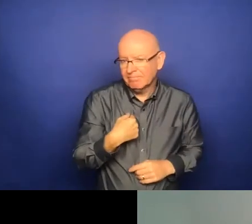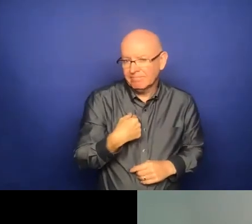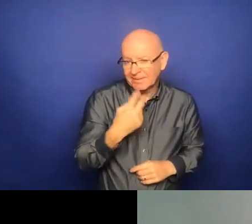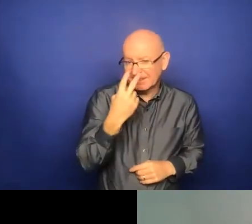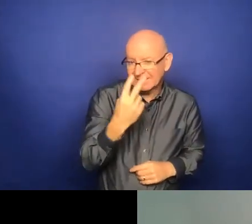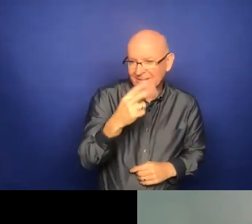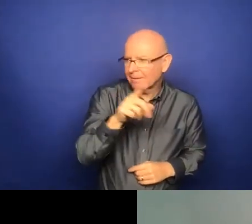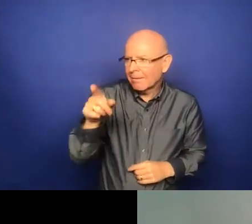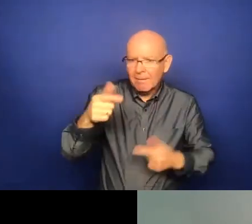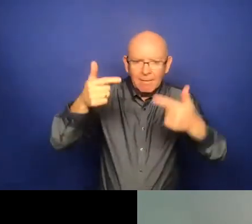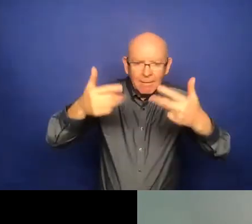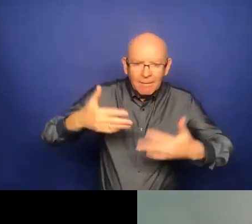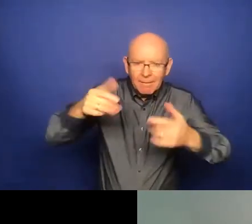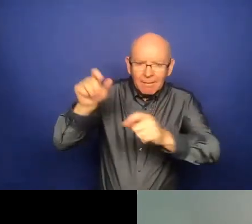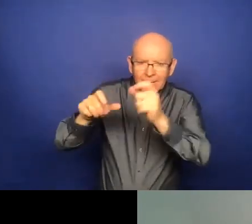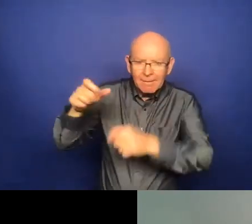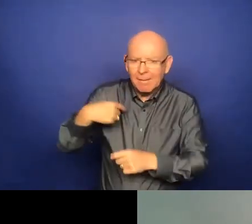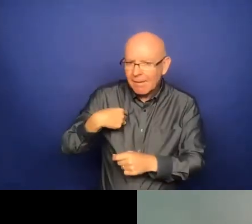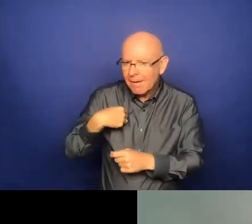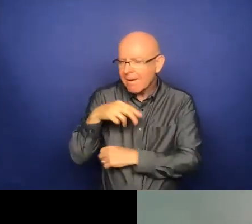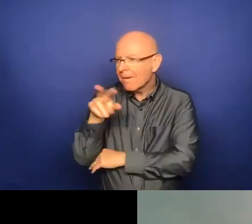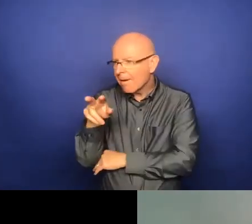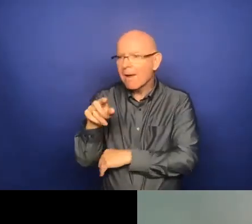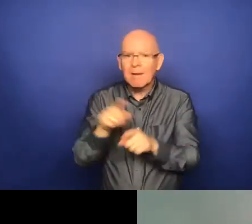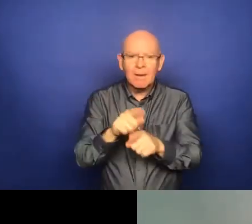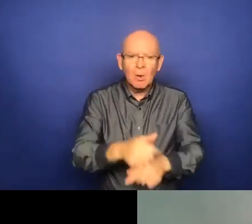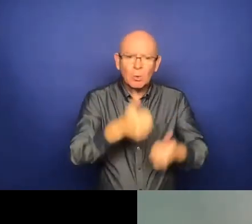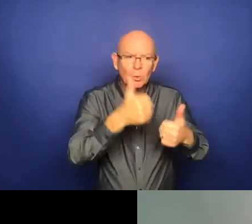We have to learn about statisticians, we have to learn about other